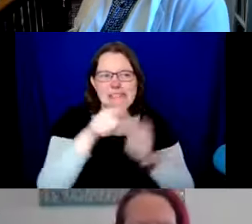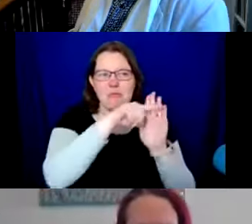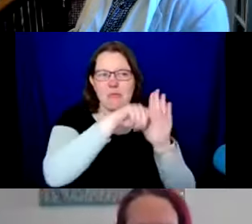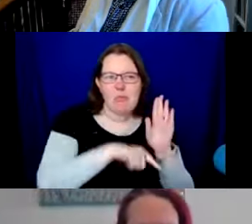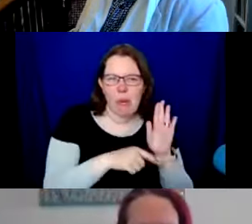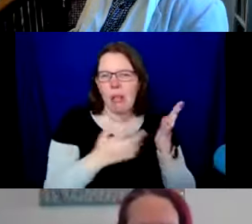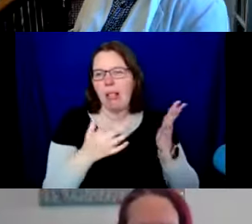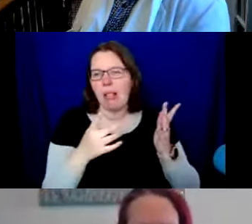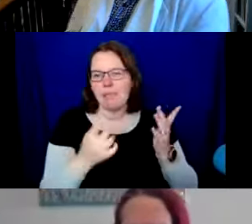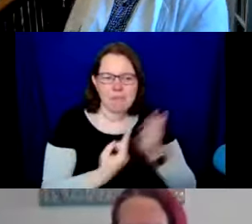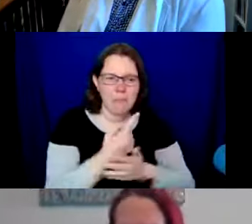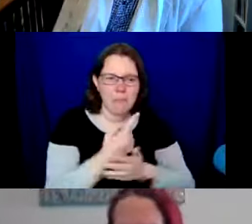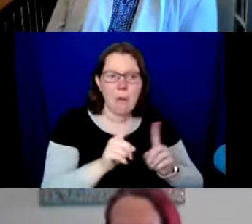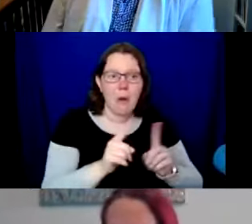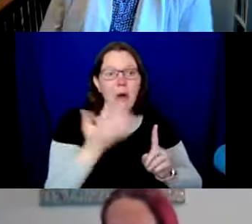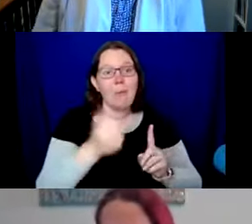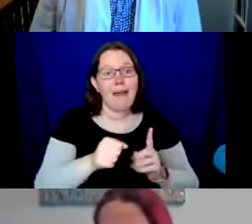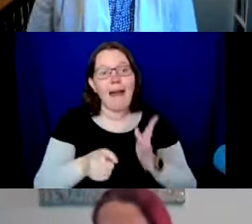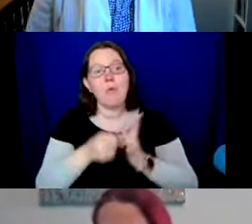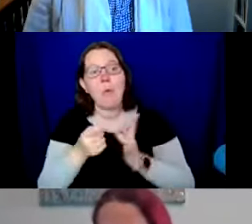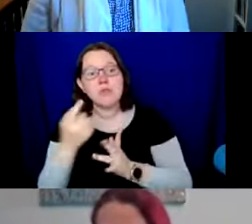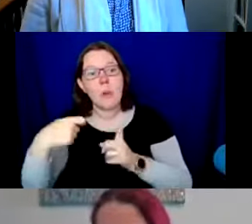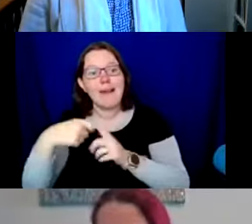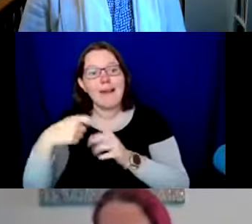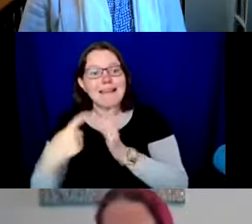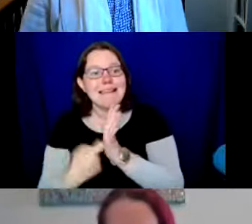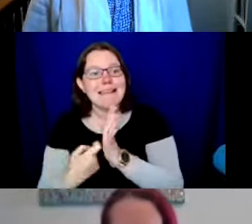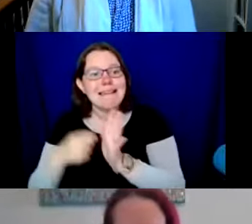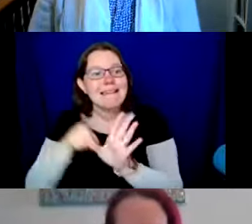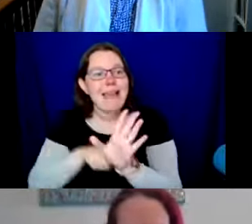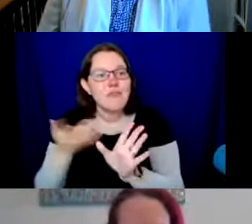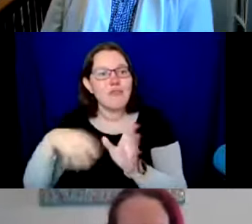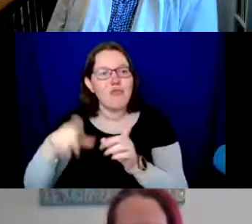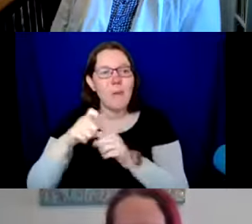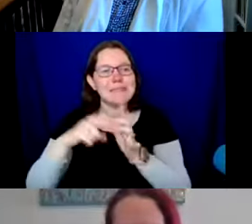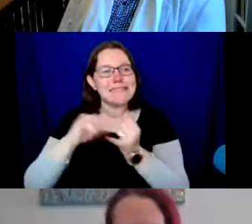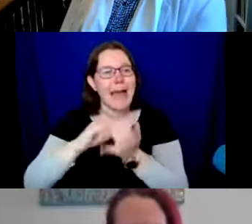from DASH, who's taking notes, so there will be bullet point notes from this meeting as well.